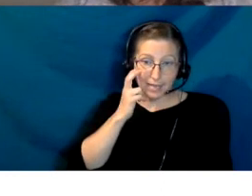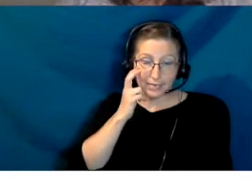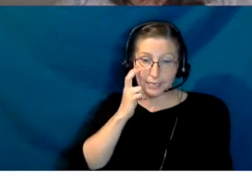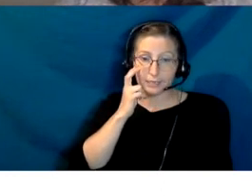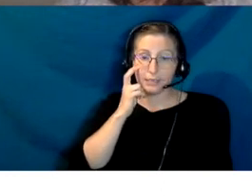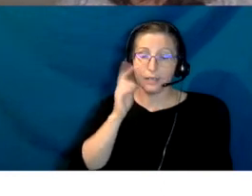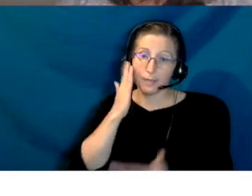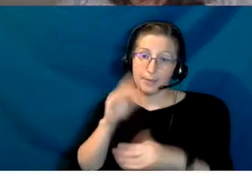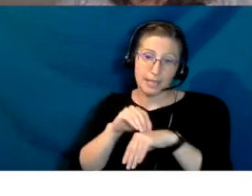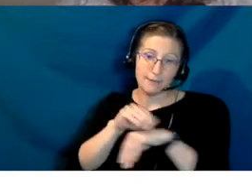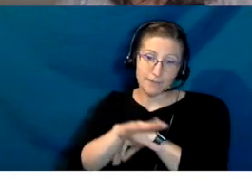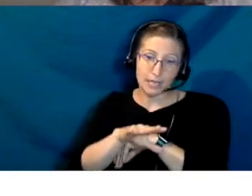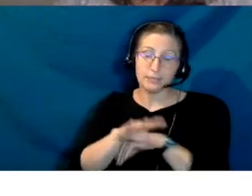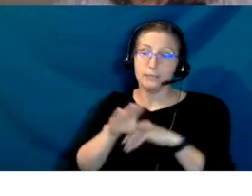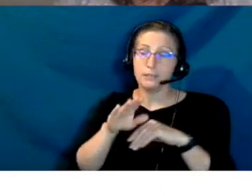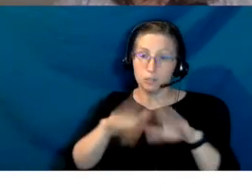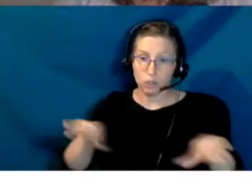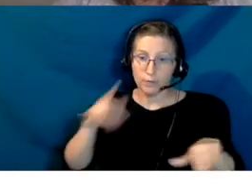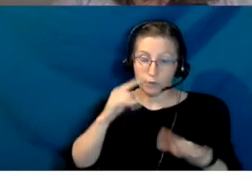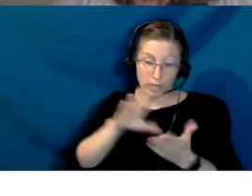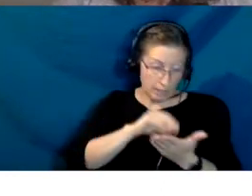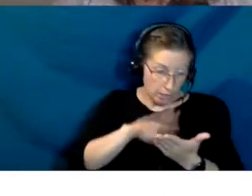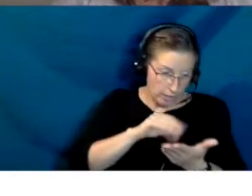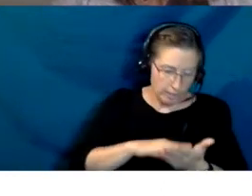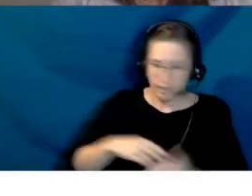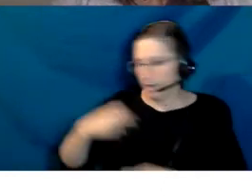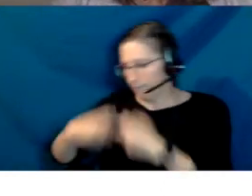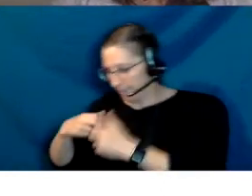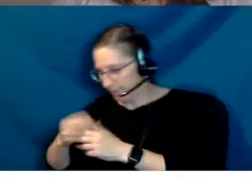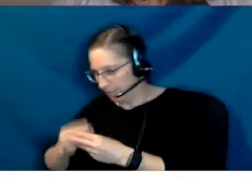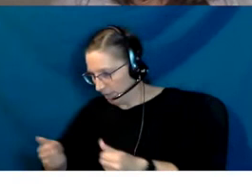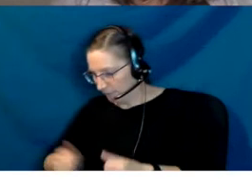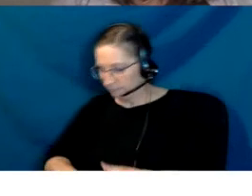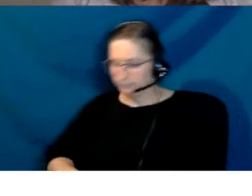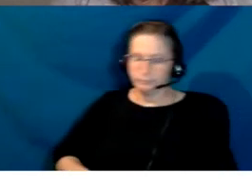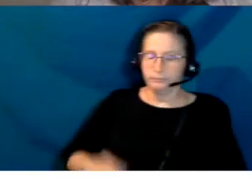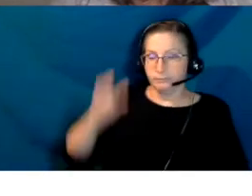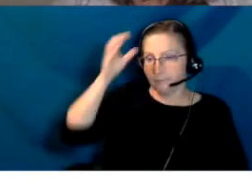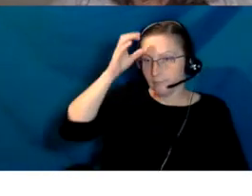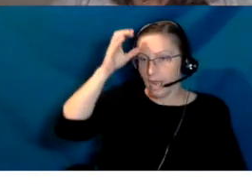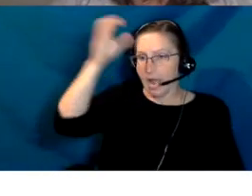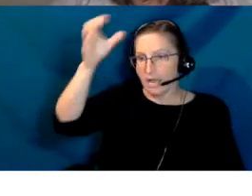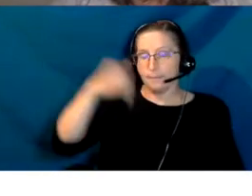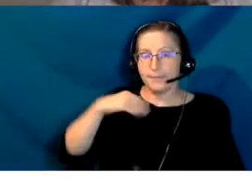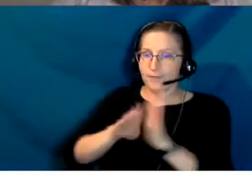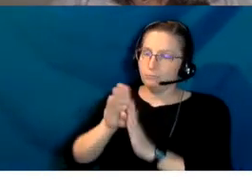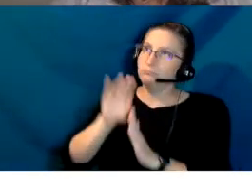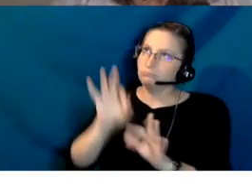child's ability to learn and to problem solve. Concept development is a big one. Often